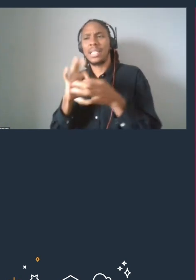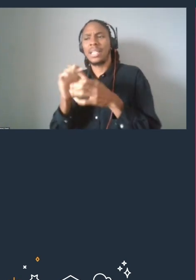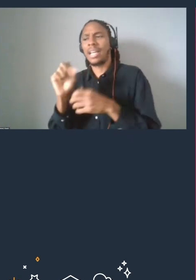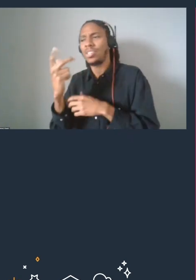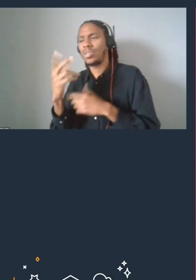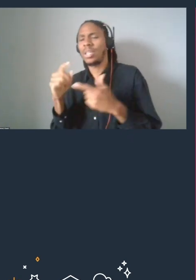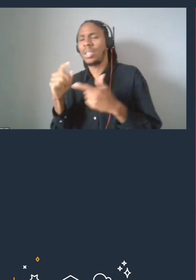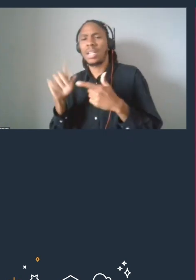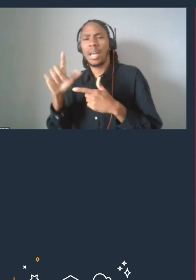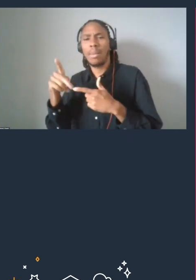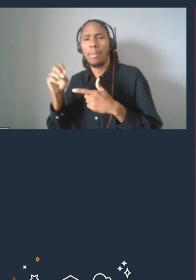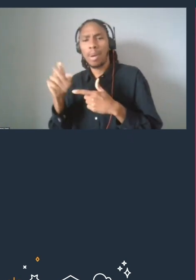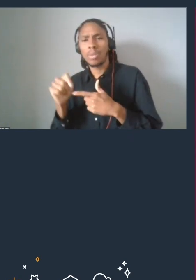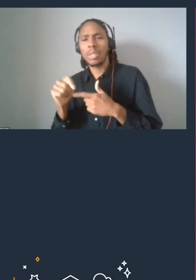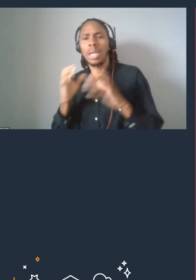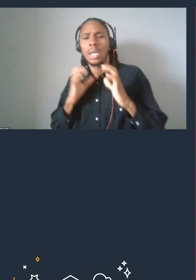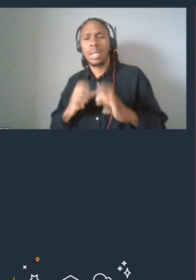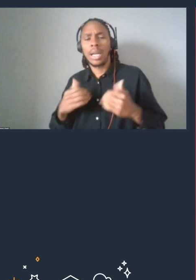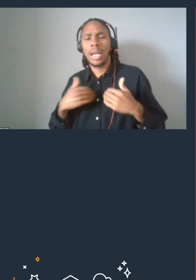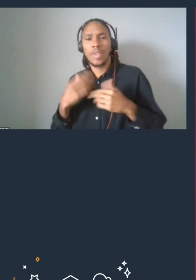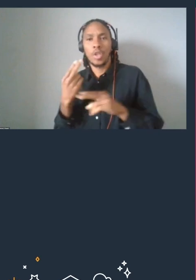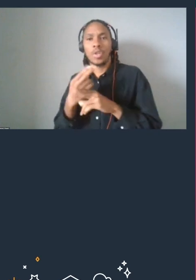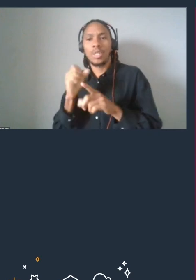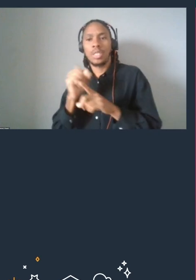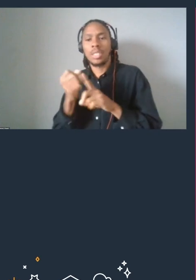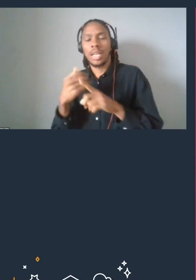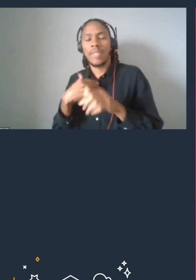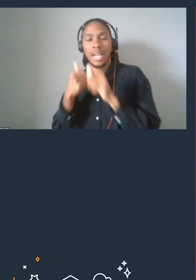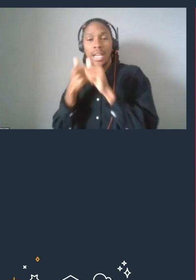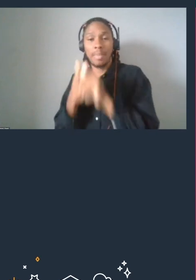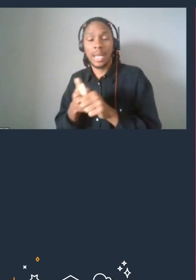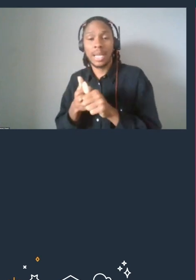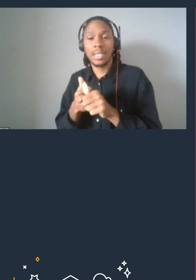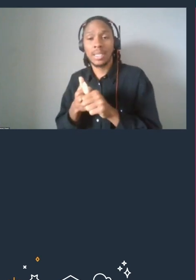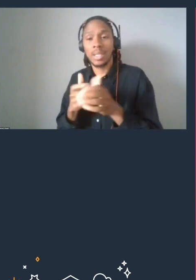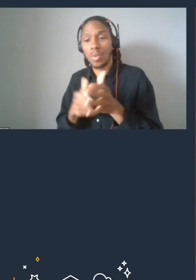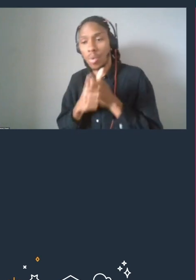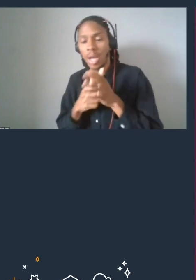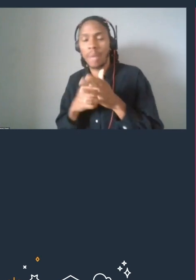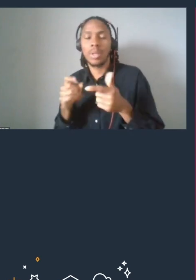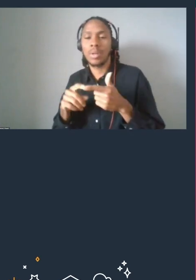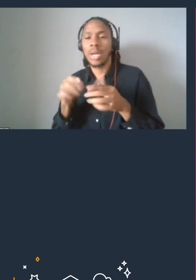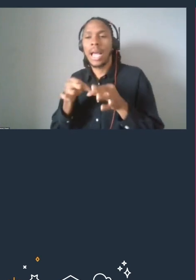Yeah. - Customers have use cases where they have compliance requirements, or latency requirements, where they have to have data